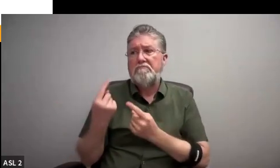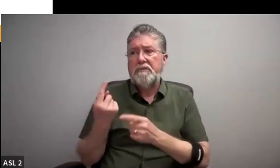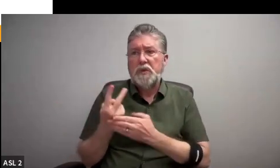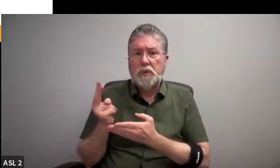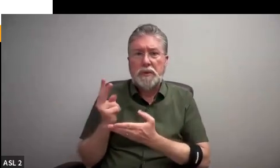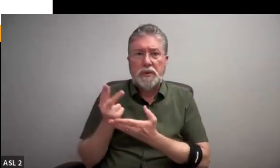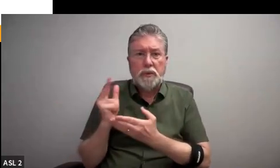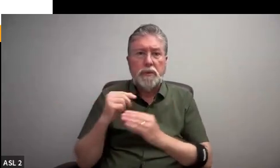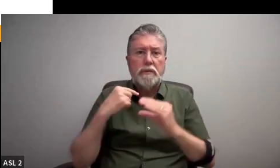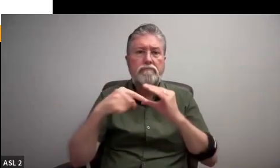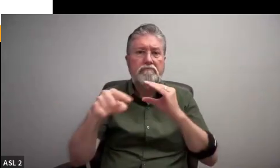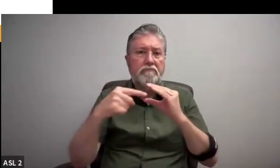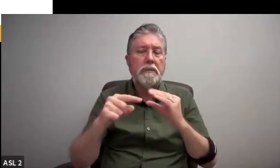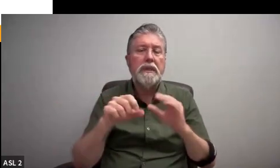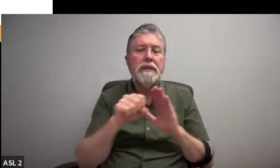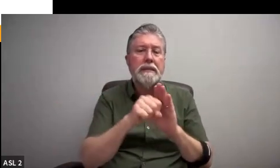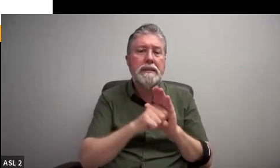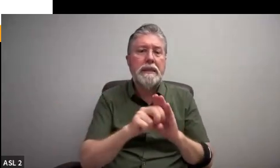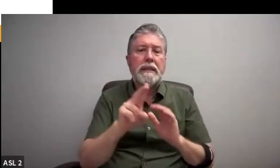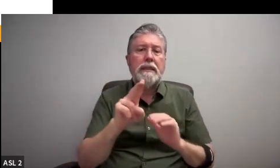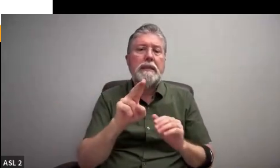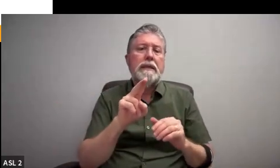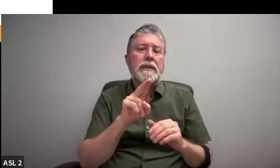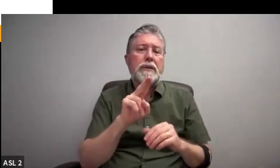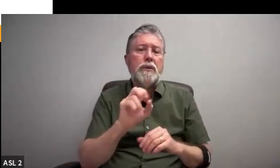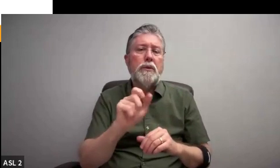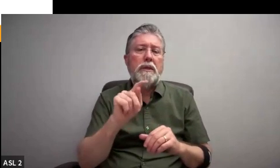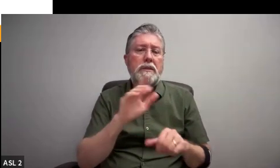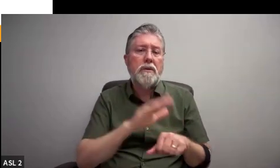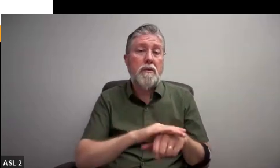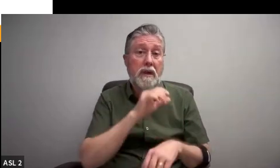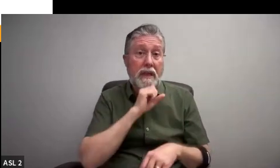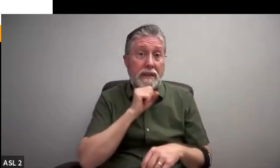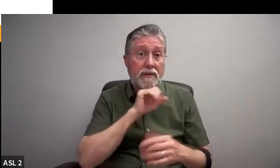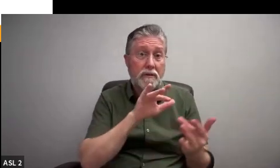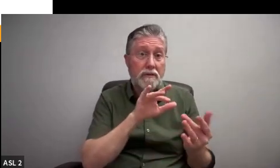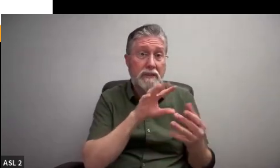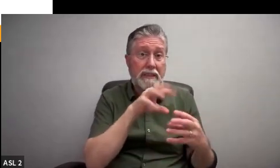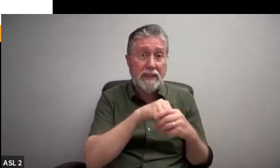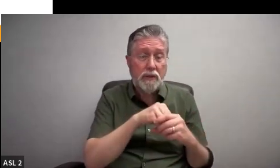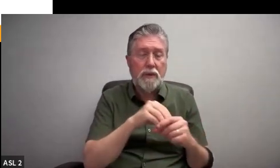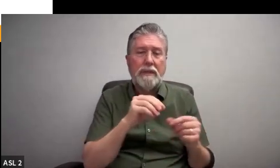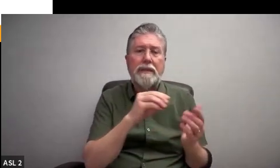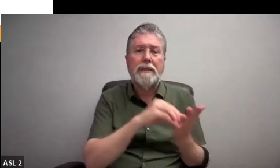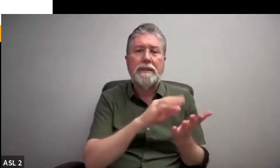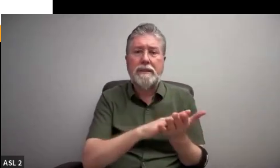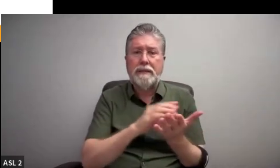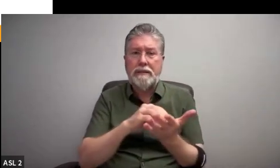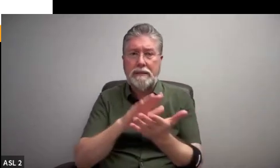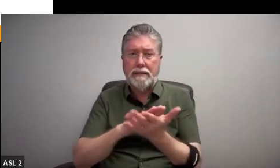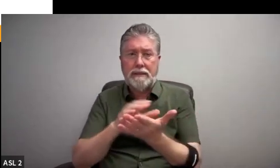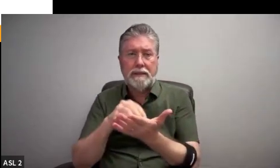aging contacts with those instruments. So please ask your RA if you have any additional questions